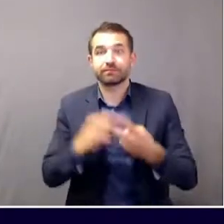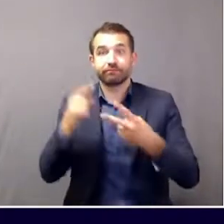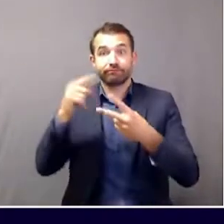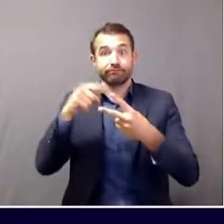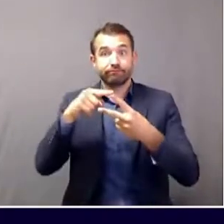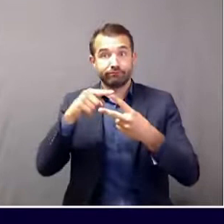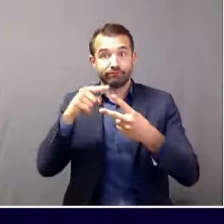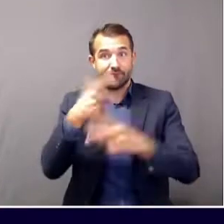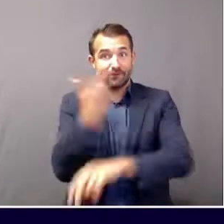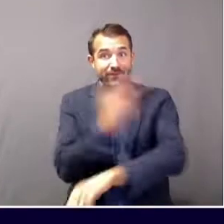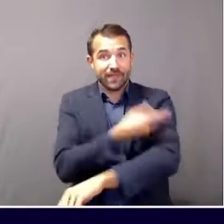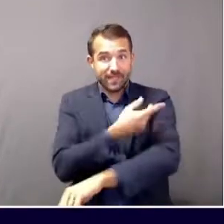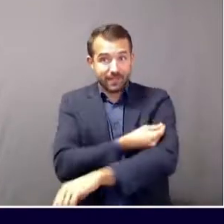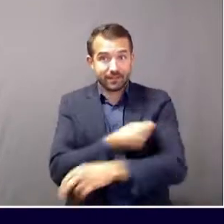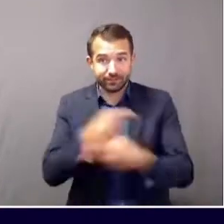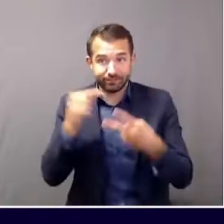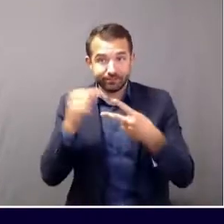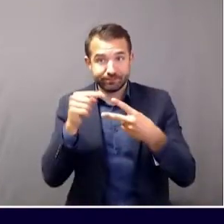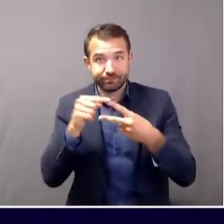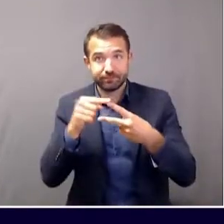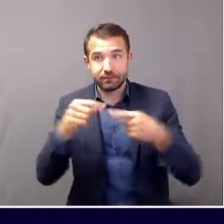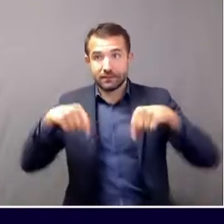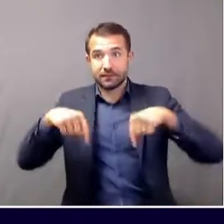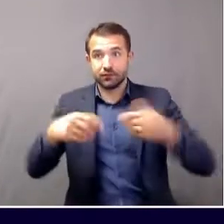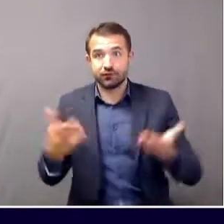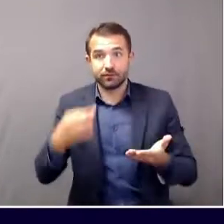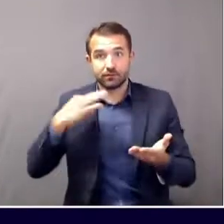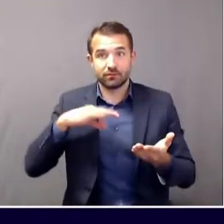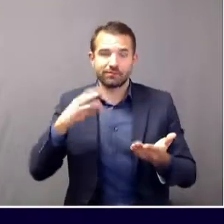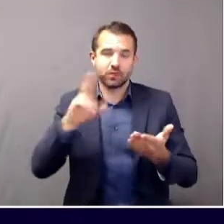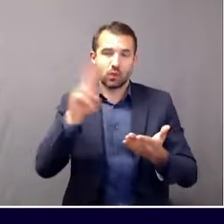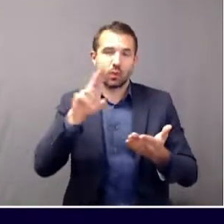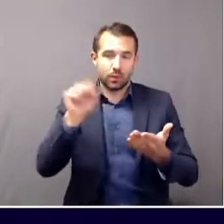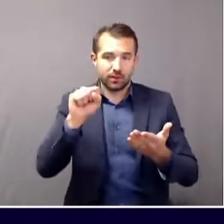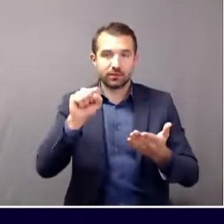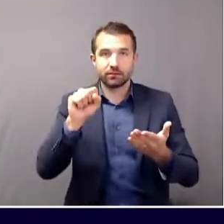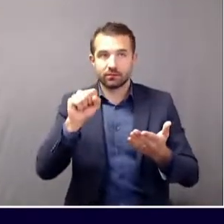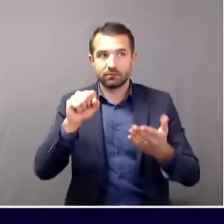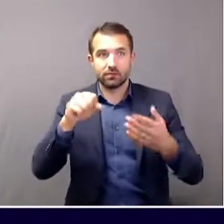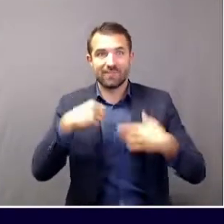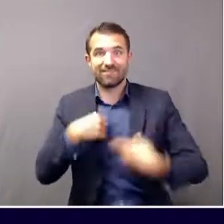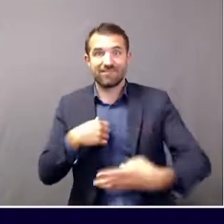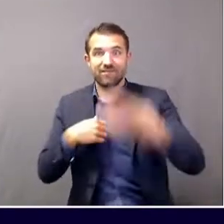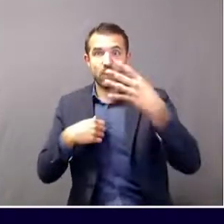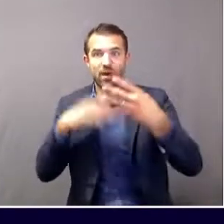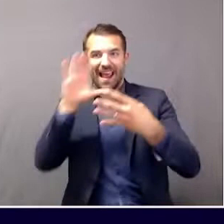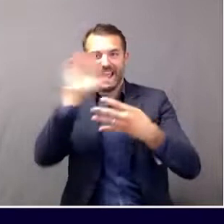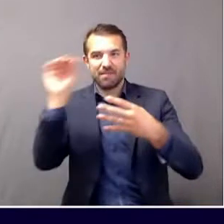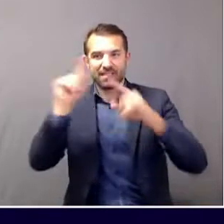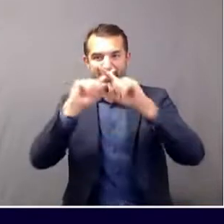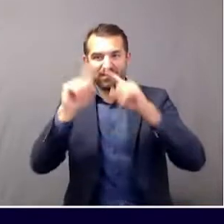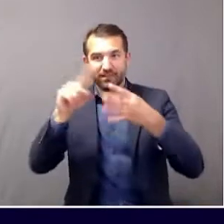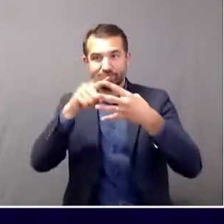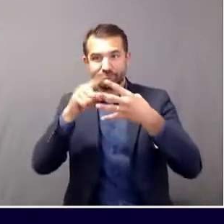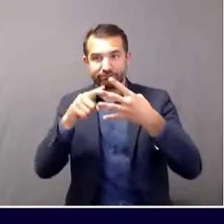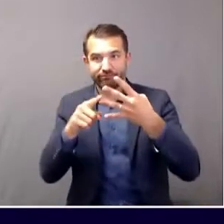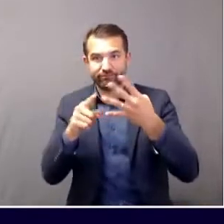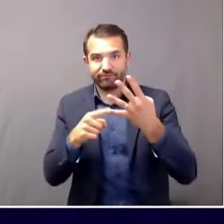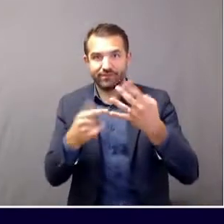there are four vaccines that are in various stages of clinical